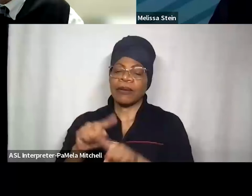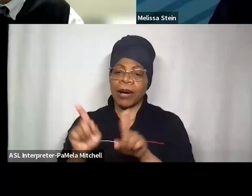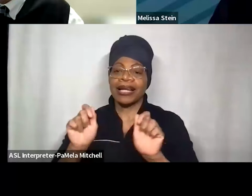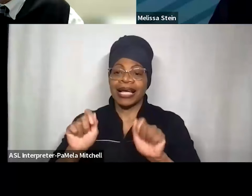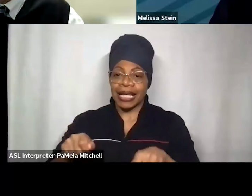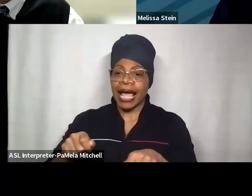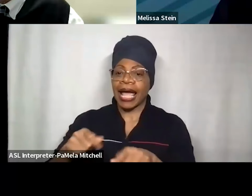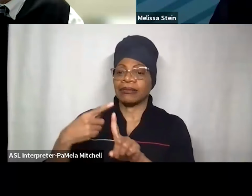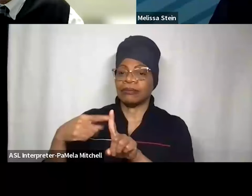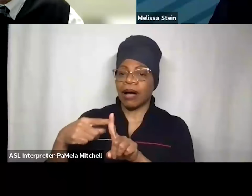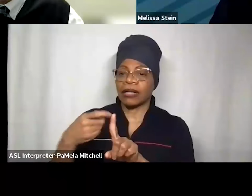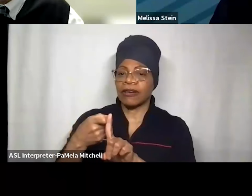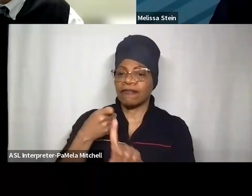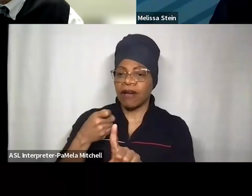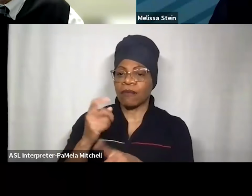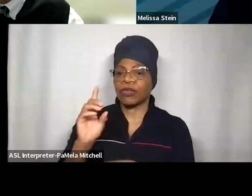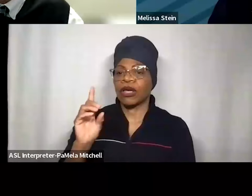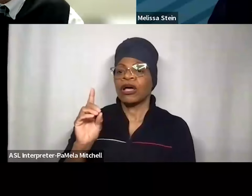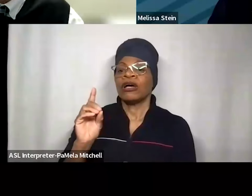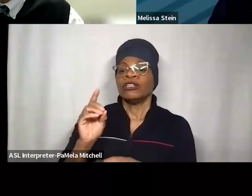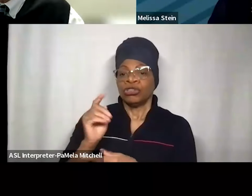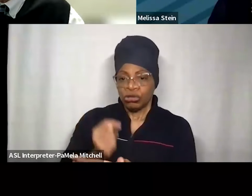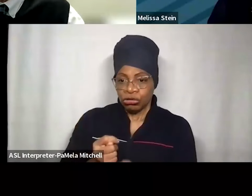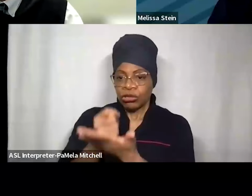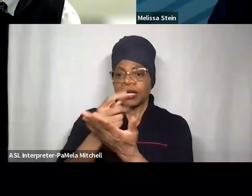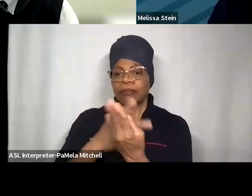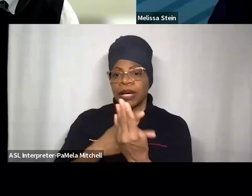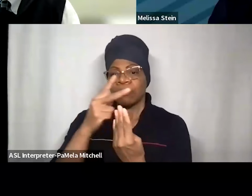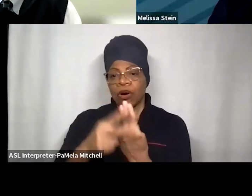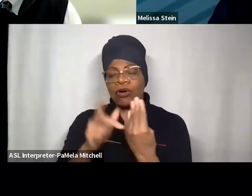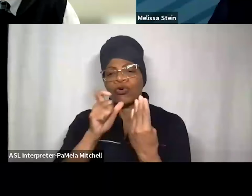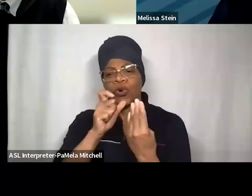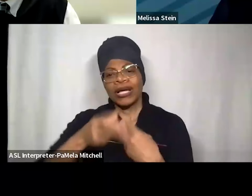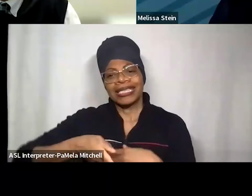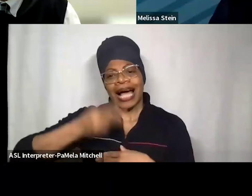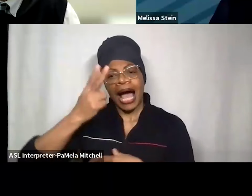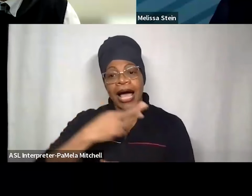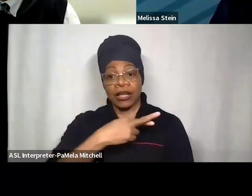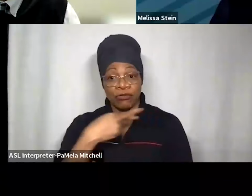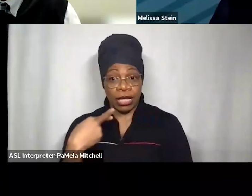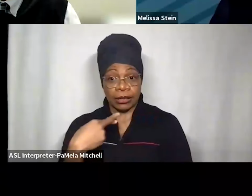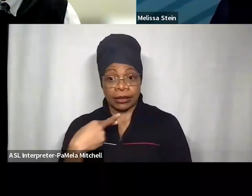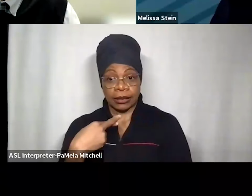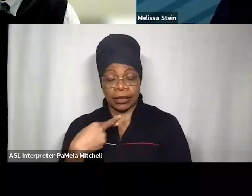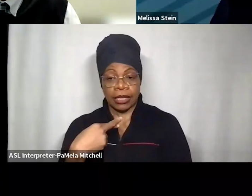just based off high risk, high need? So yeah, especially if the participant already self-reported